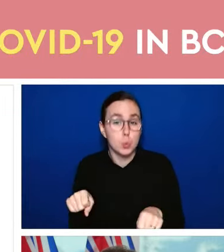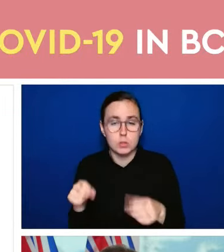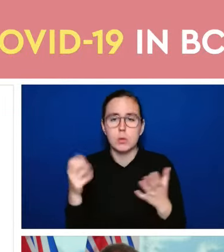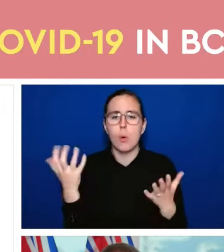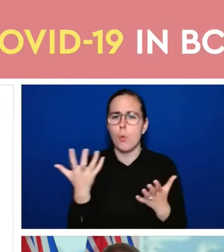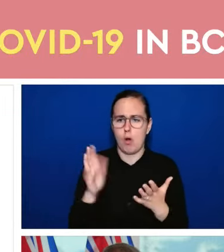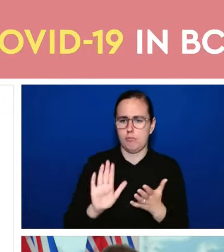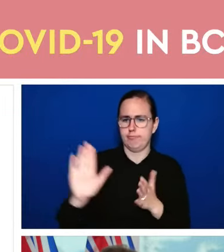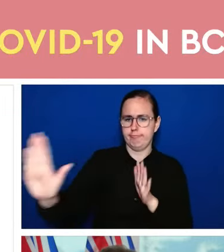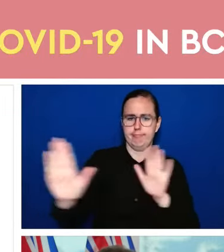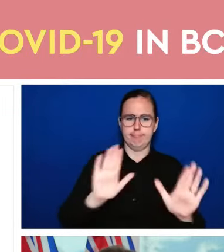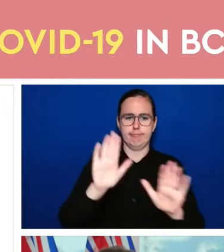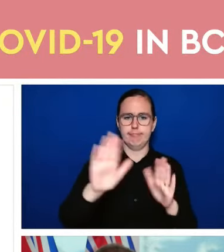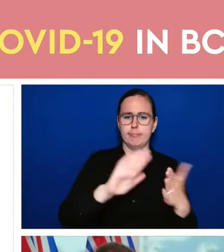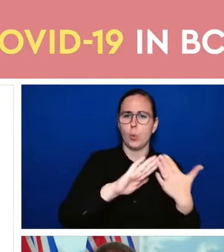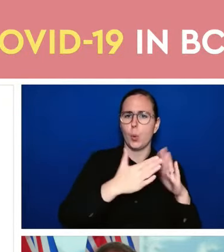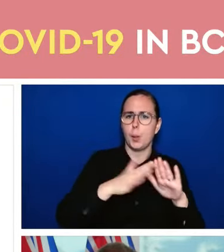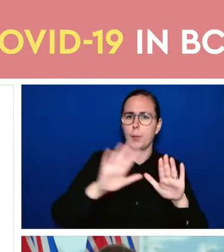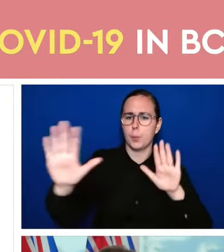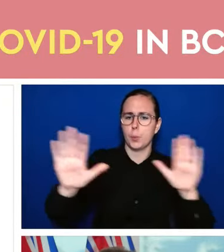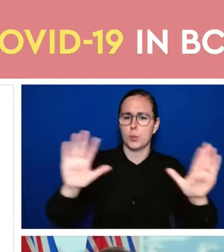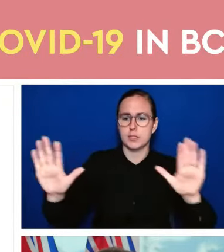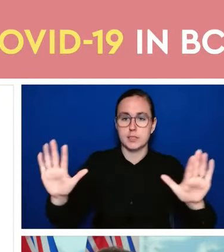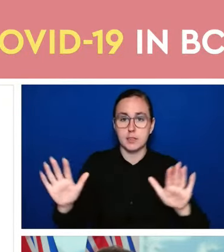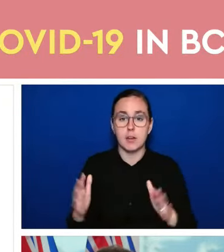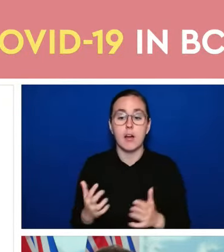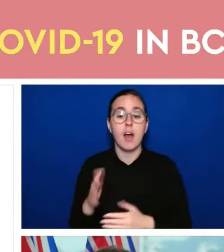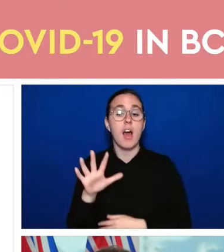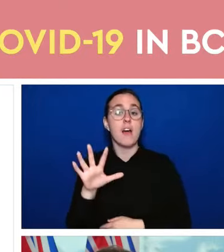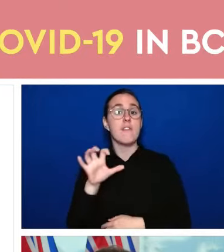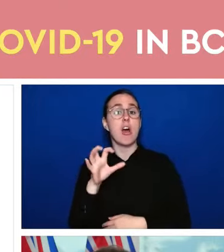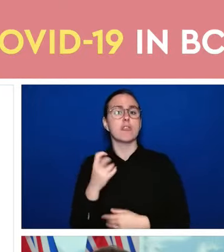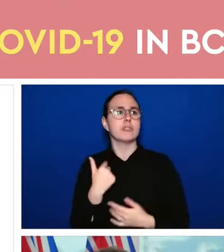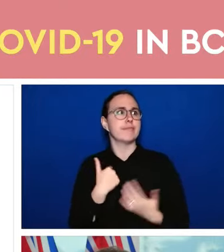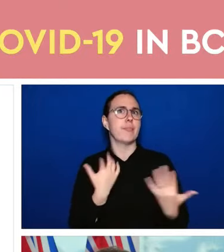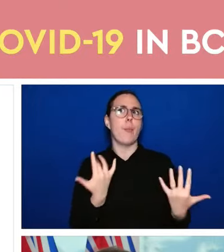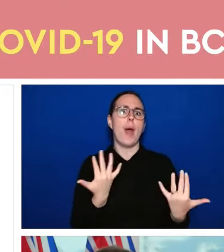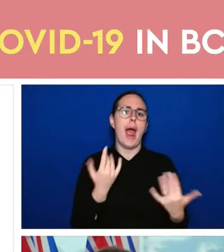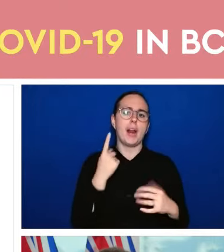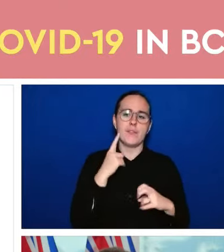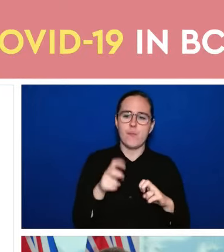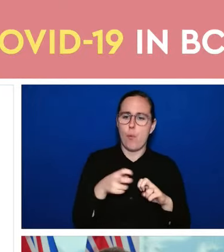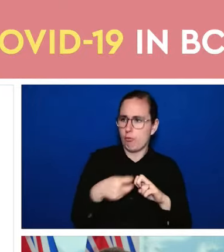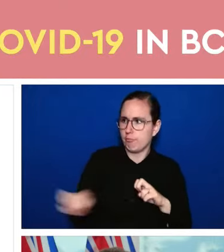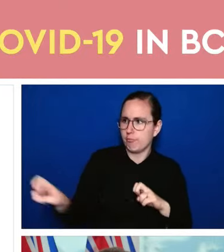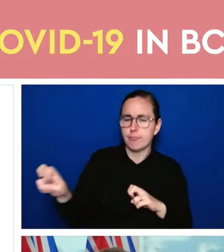home placements. Patients are being identified now for potential transfer to the